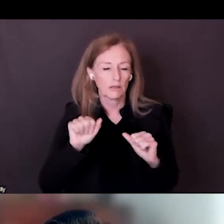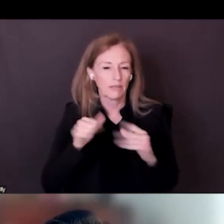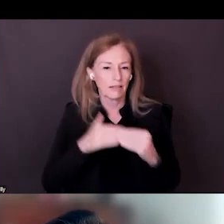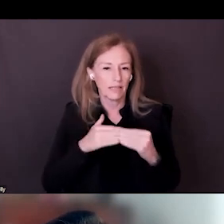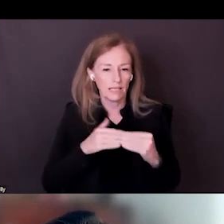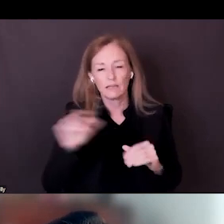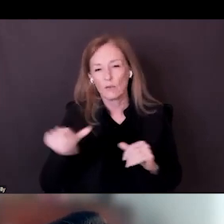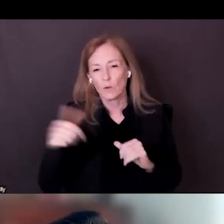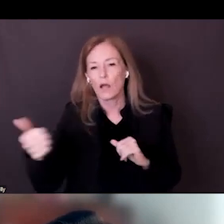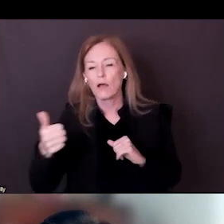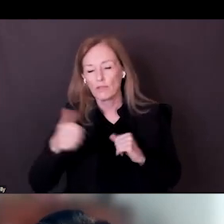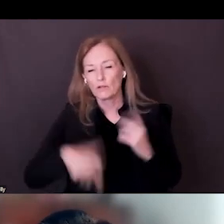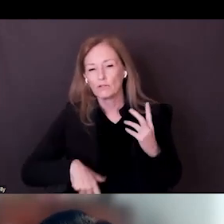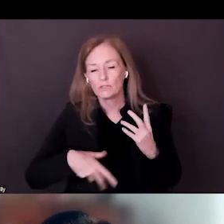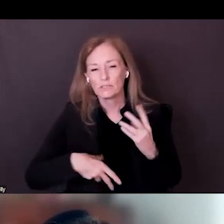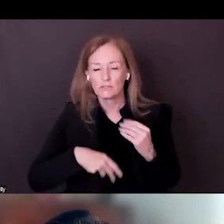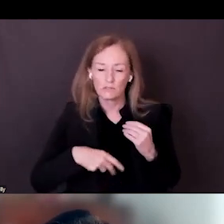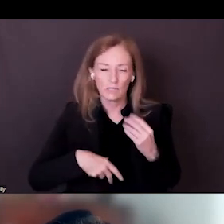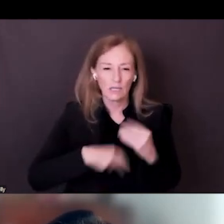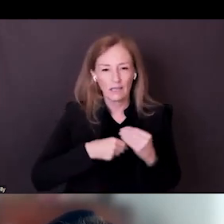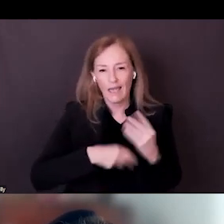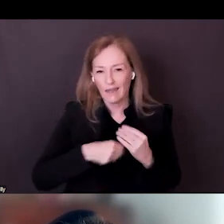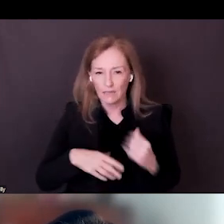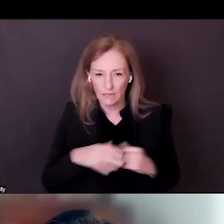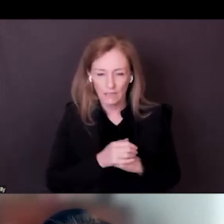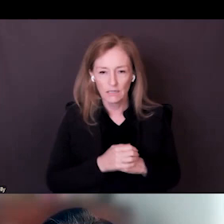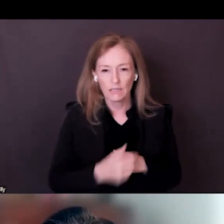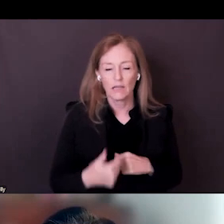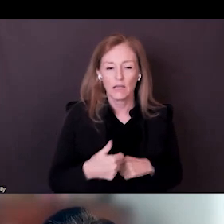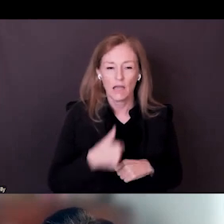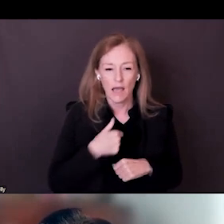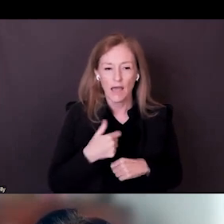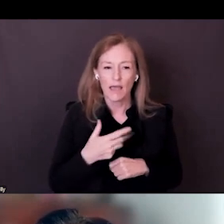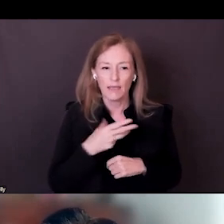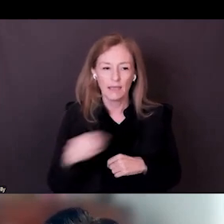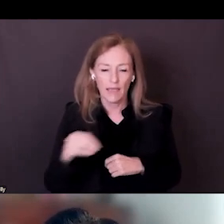MY COLLEAGUE AT NASMHPD CO-EDITED THE SERIES AND THEY FOCUSSED ON